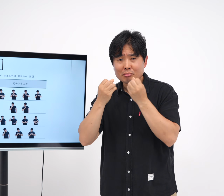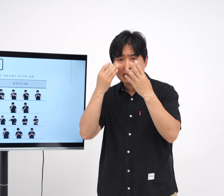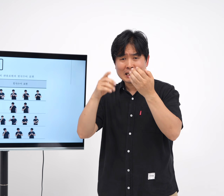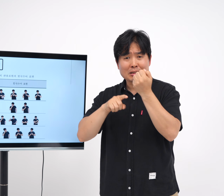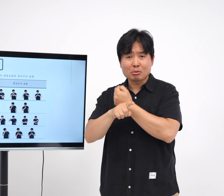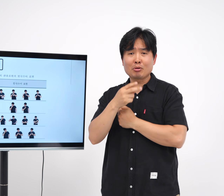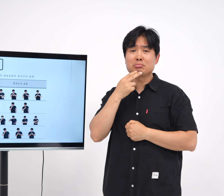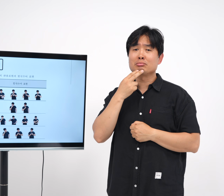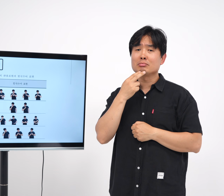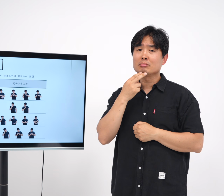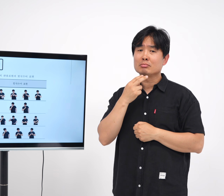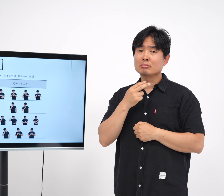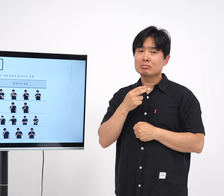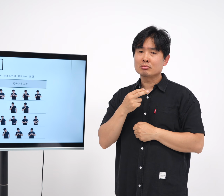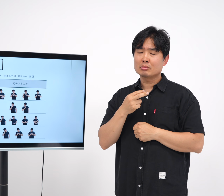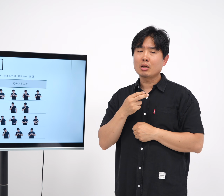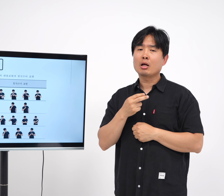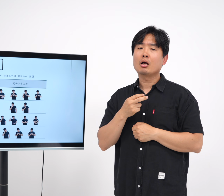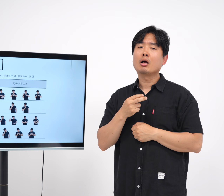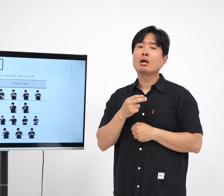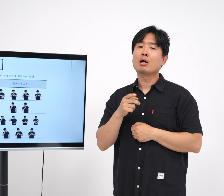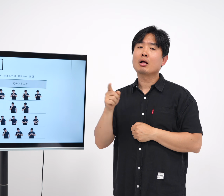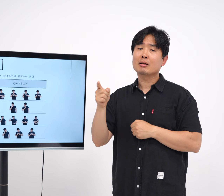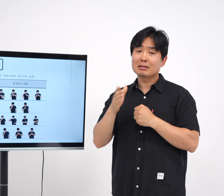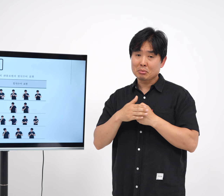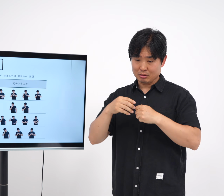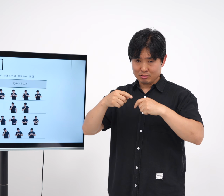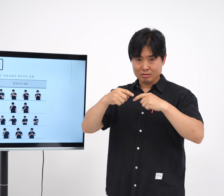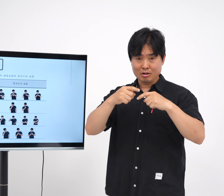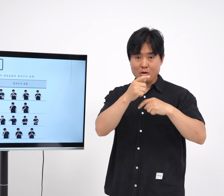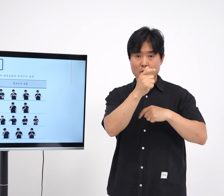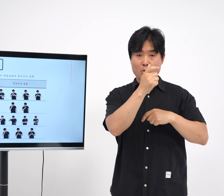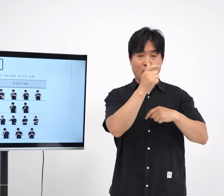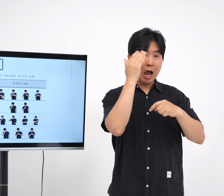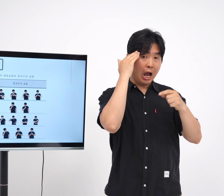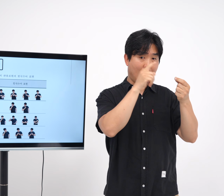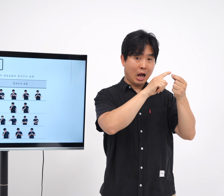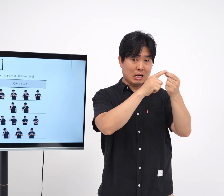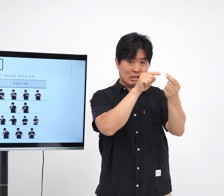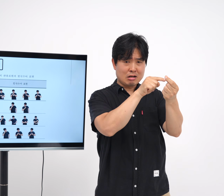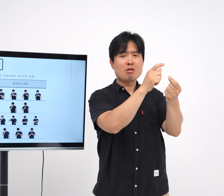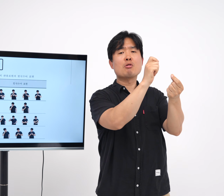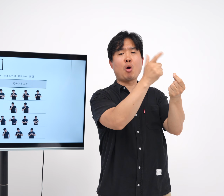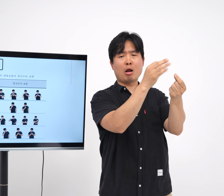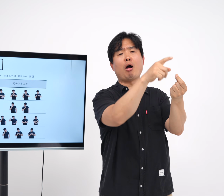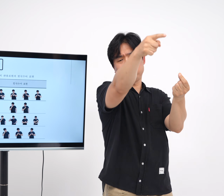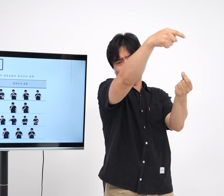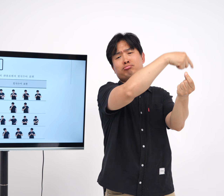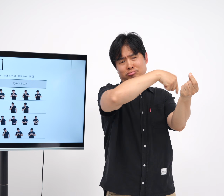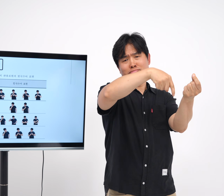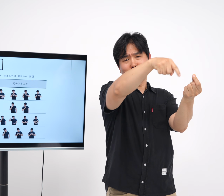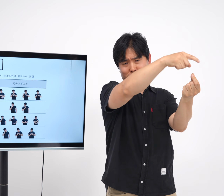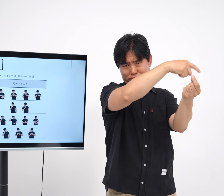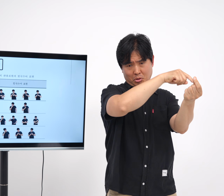It has no new meaning. It is classified as an idiomatic expression in Korean, but “it is a ghost”